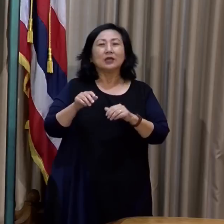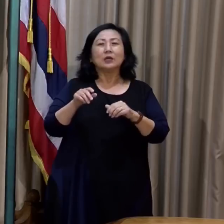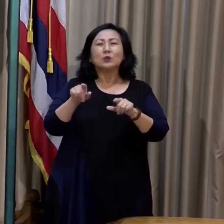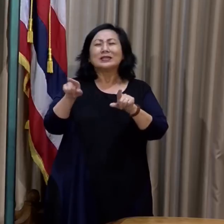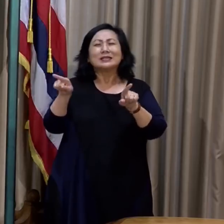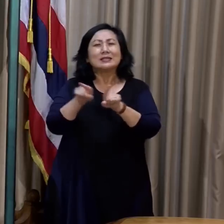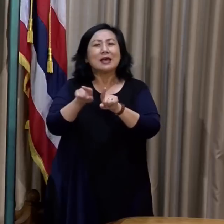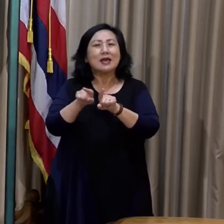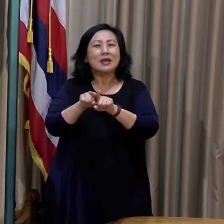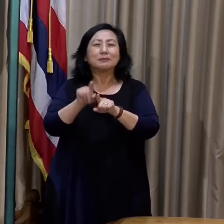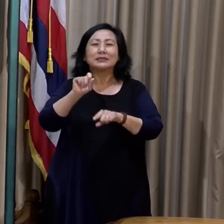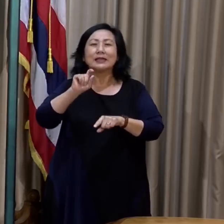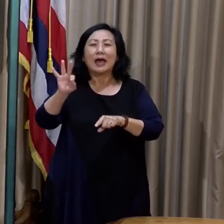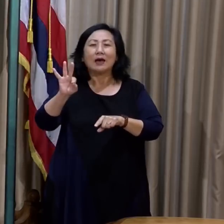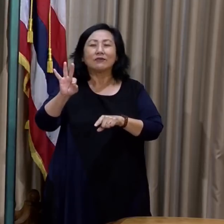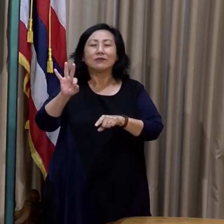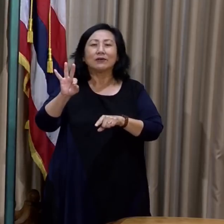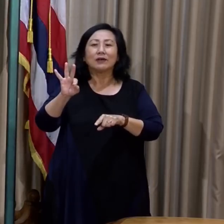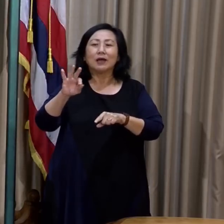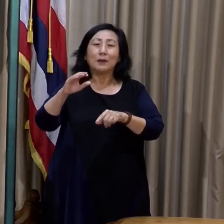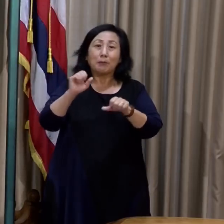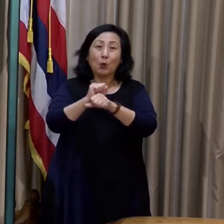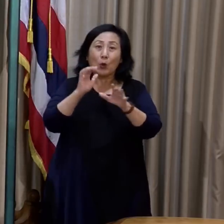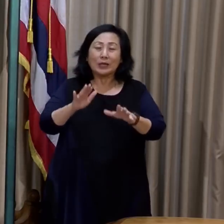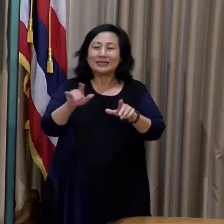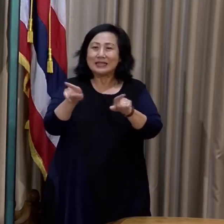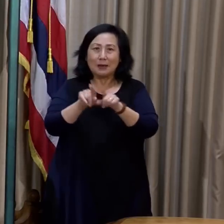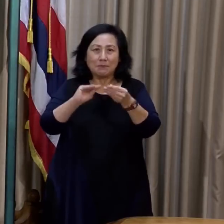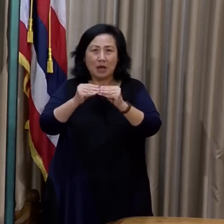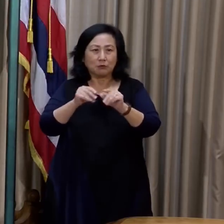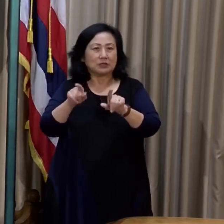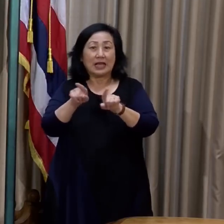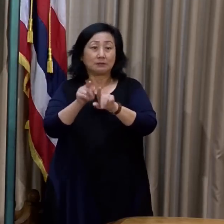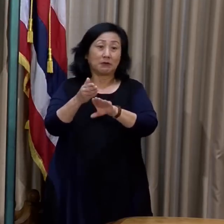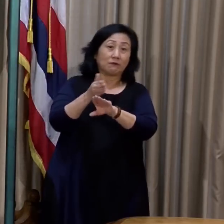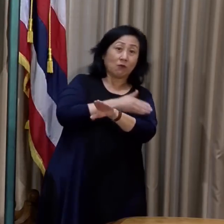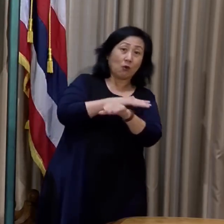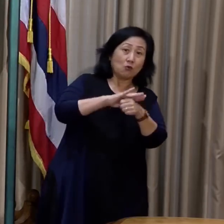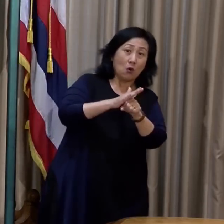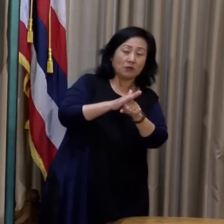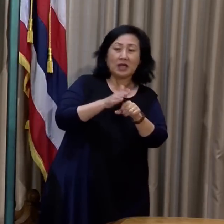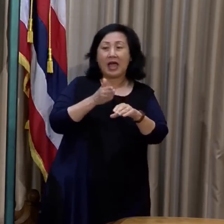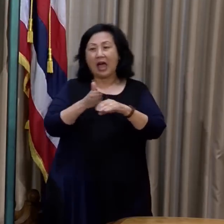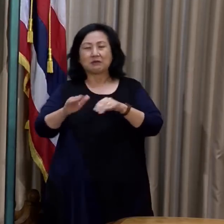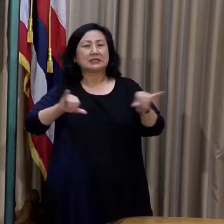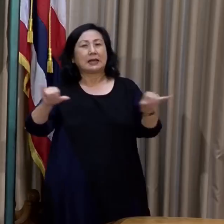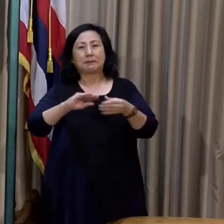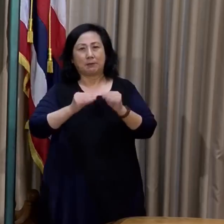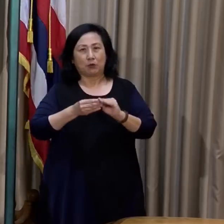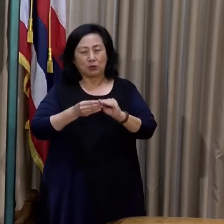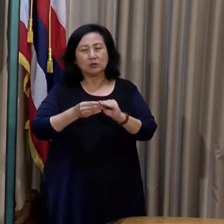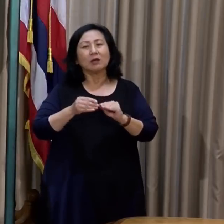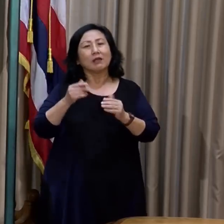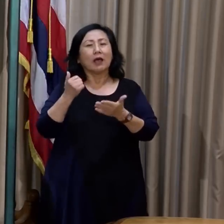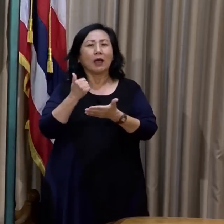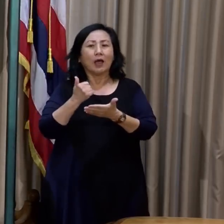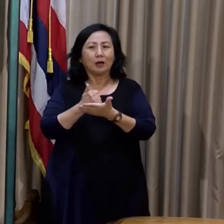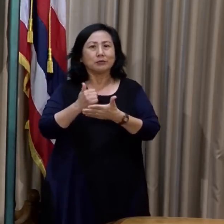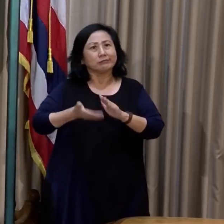HAVE BEEN PROVIDED AND ALLOWED TO OPERATE WITH THE SAME PRE-COVID STAFFING